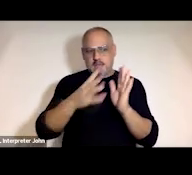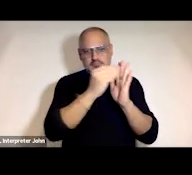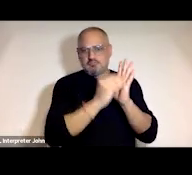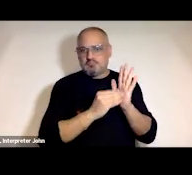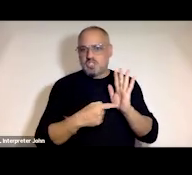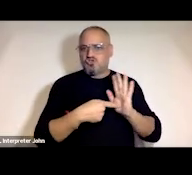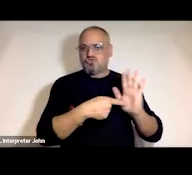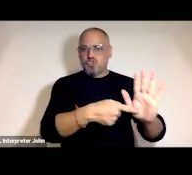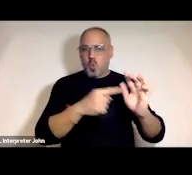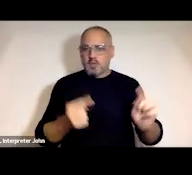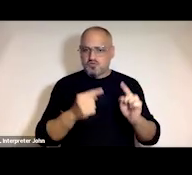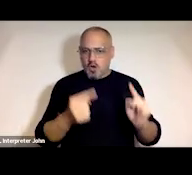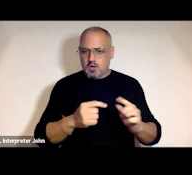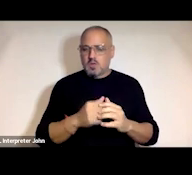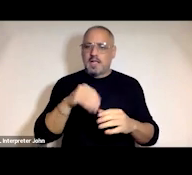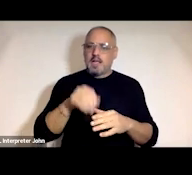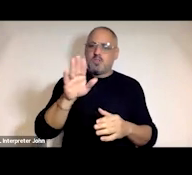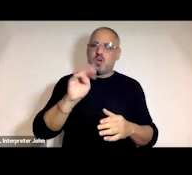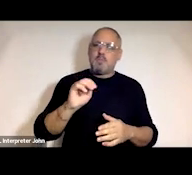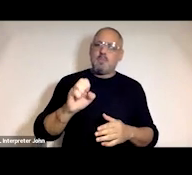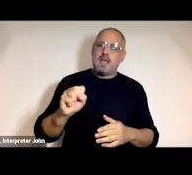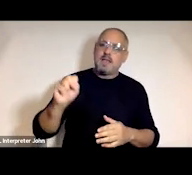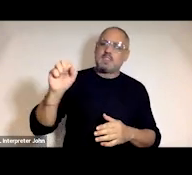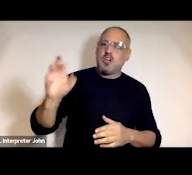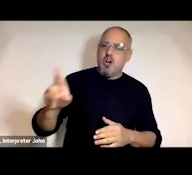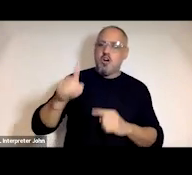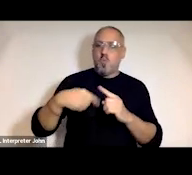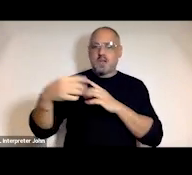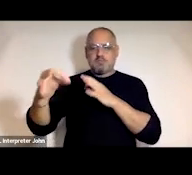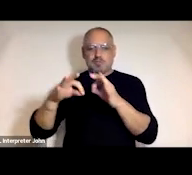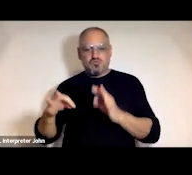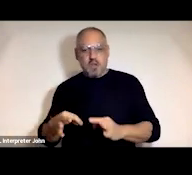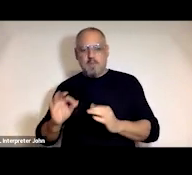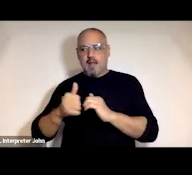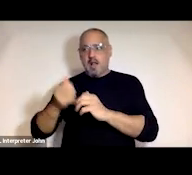those struggles in your MSR when you're describing how a person